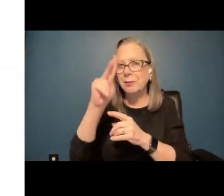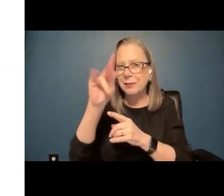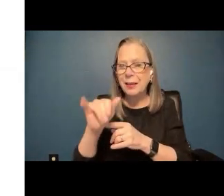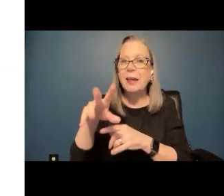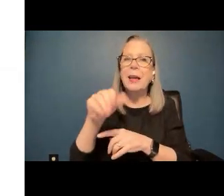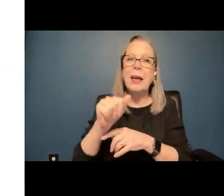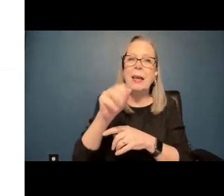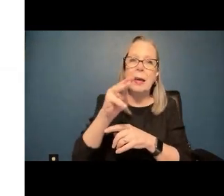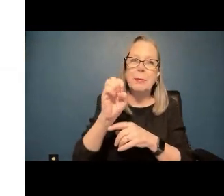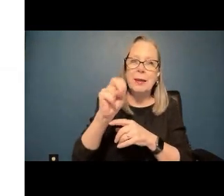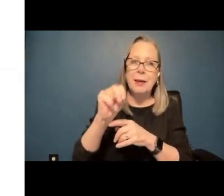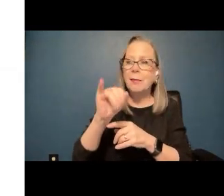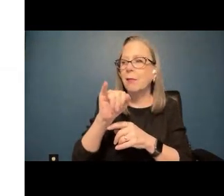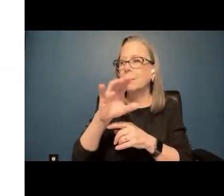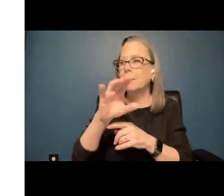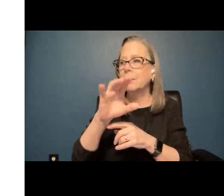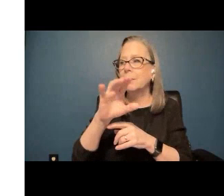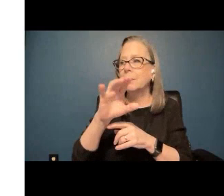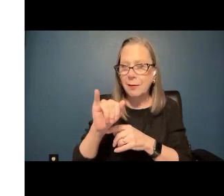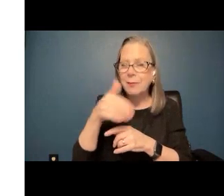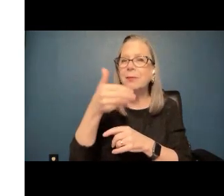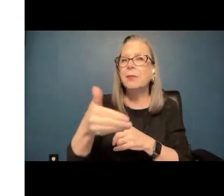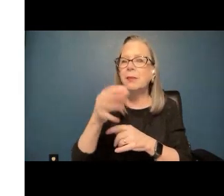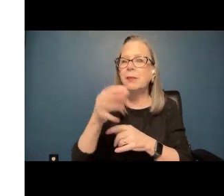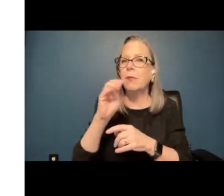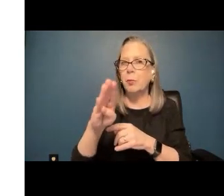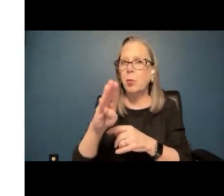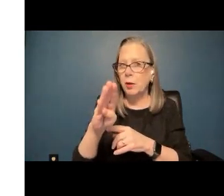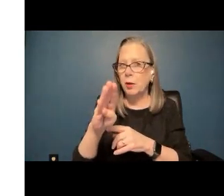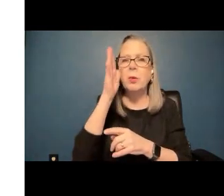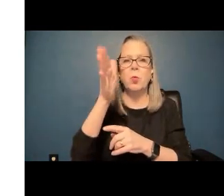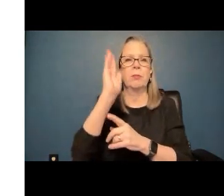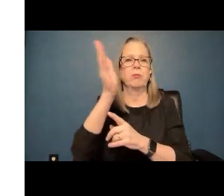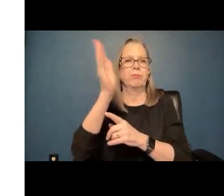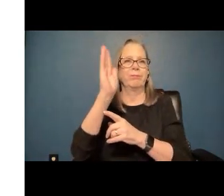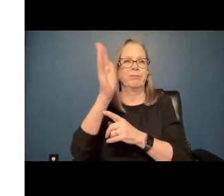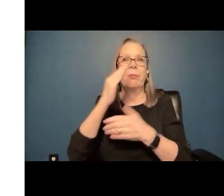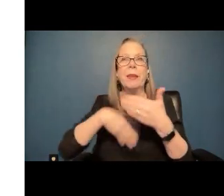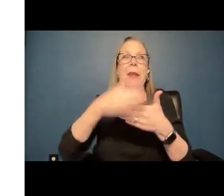they'll, she'll be presenting the sort of next steps in data collection.